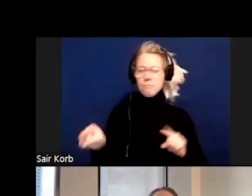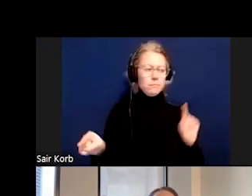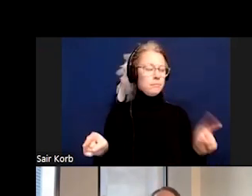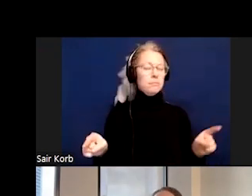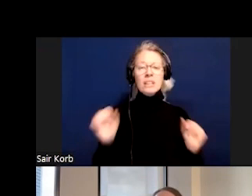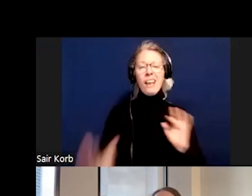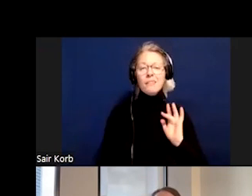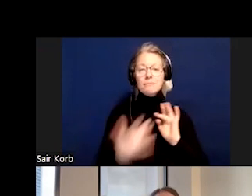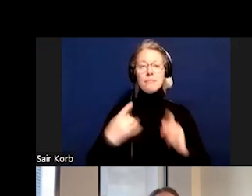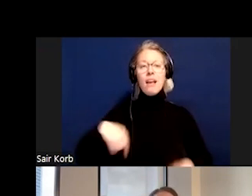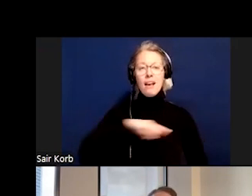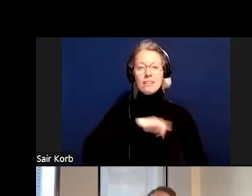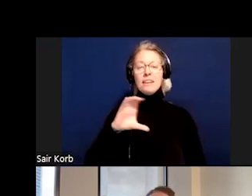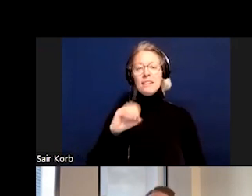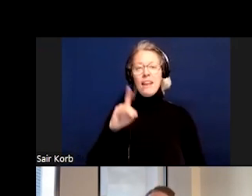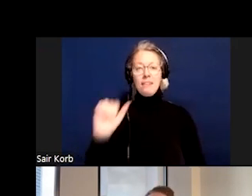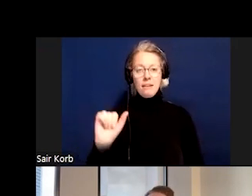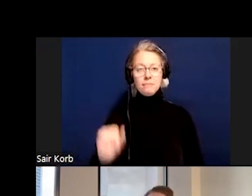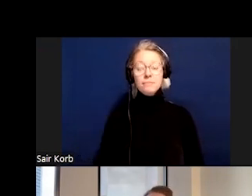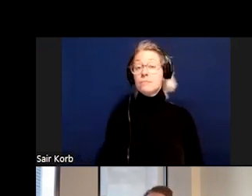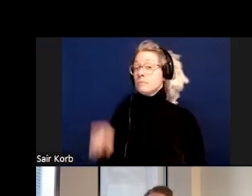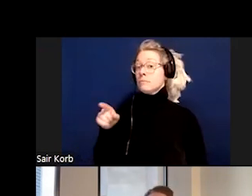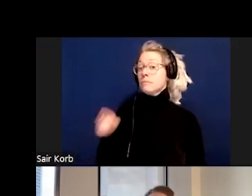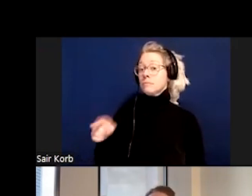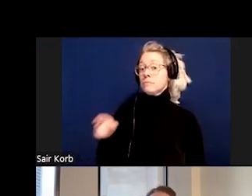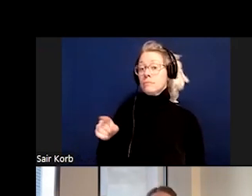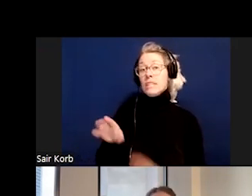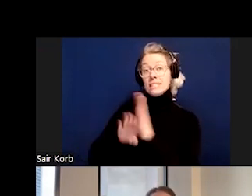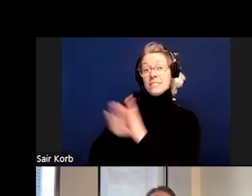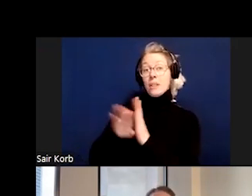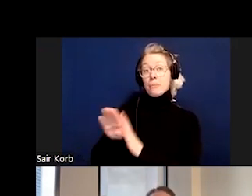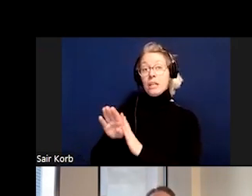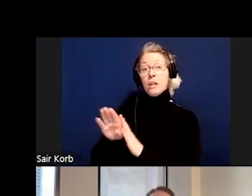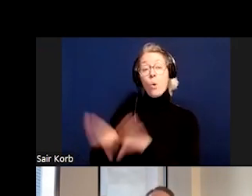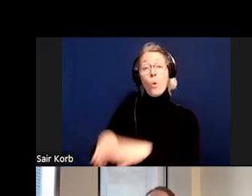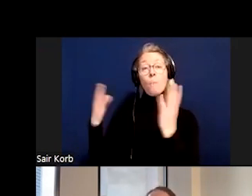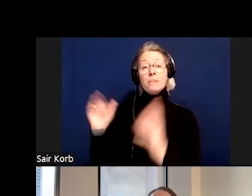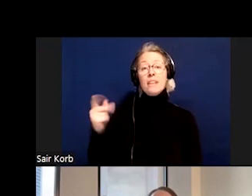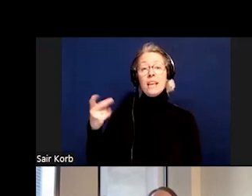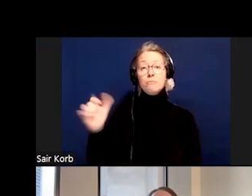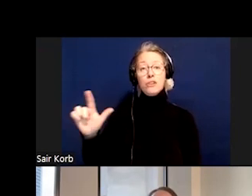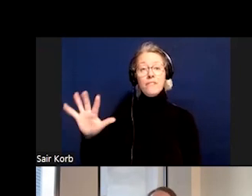The first intake deadline is April 5th, with results in May, and the second intake deadline